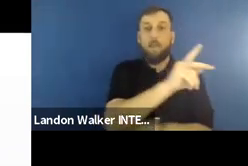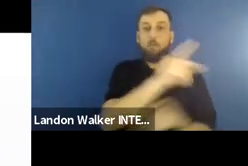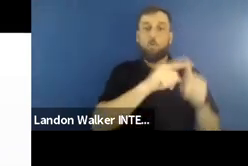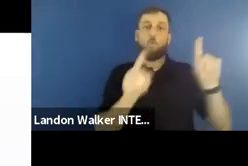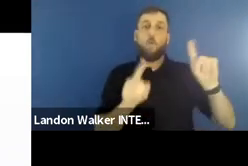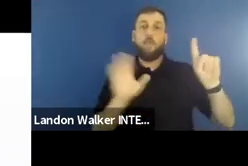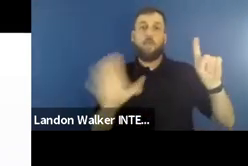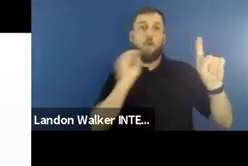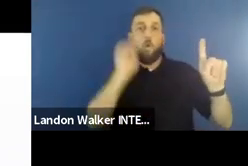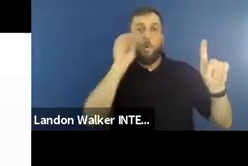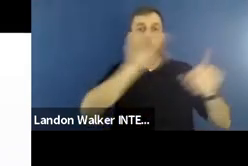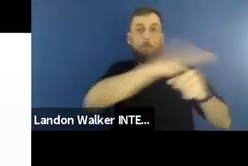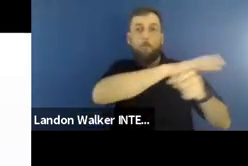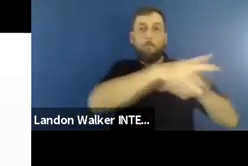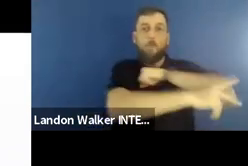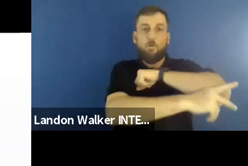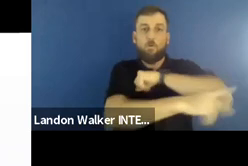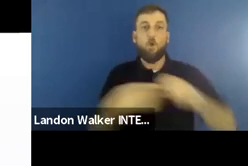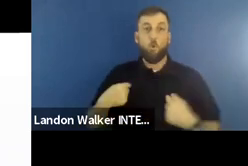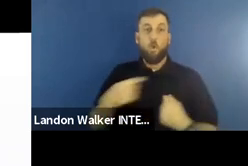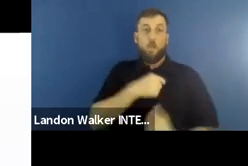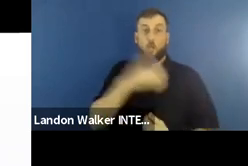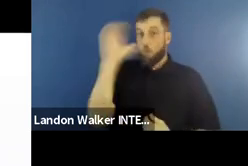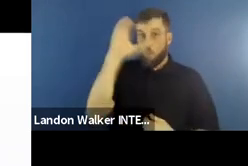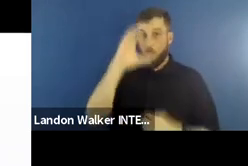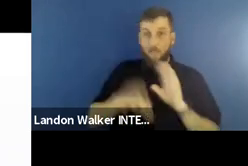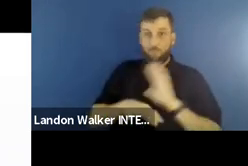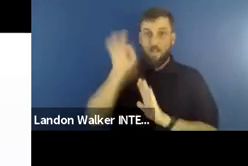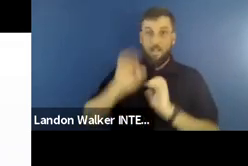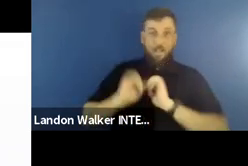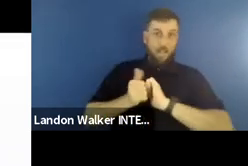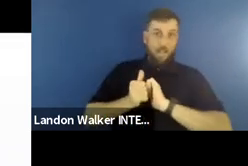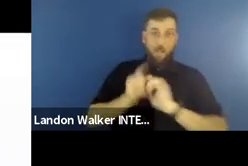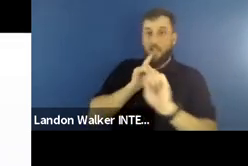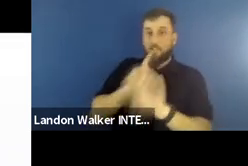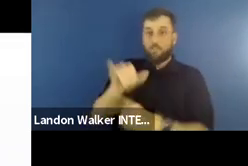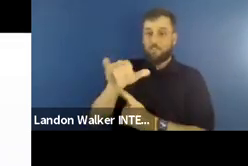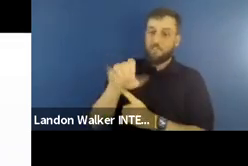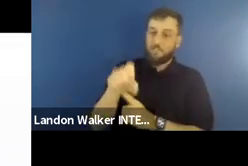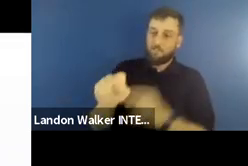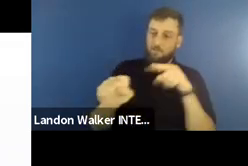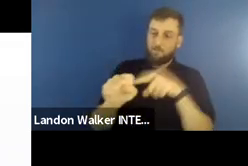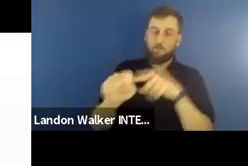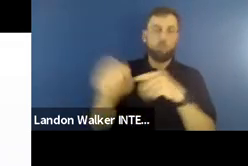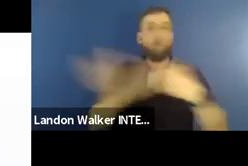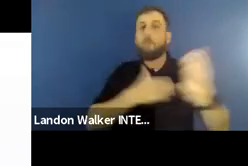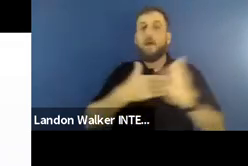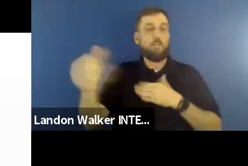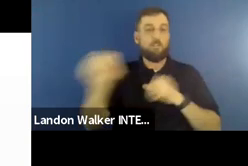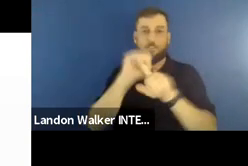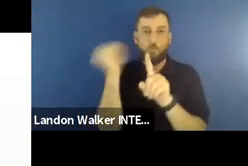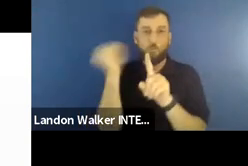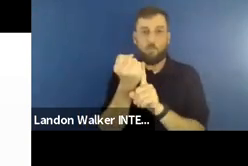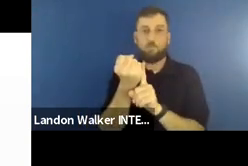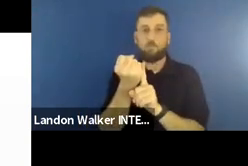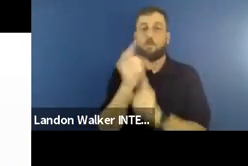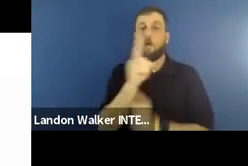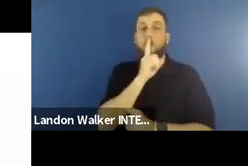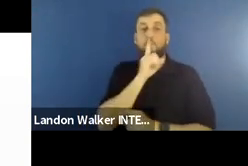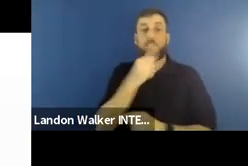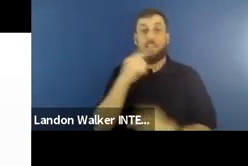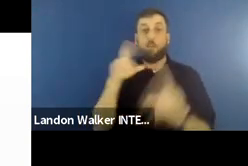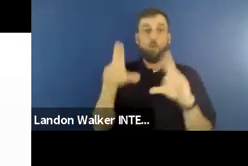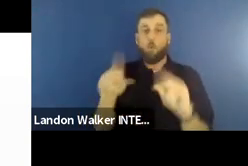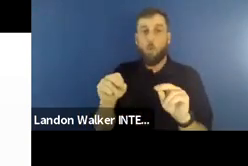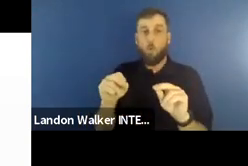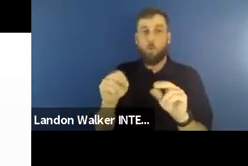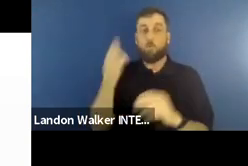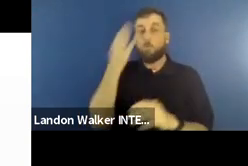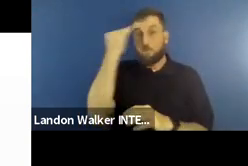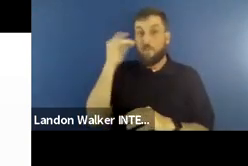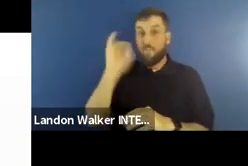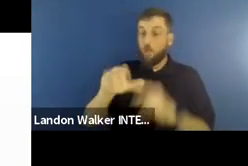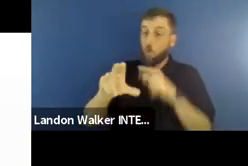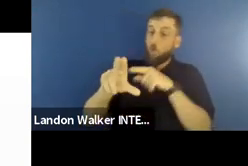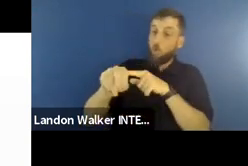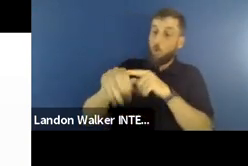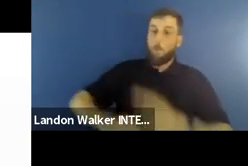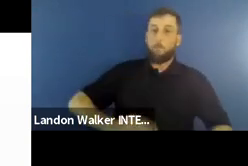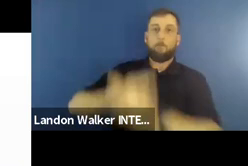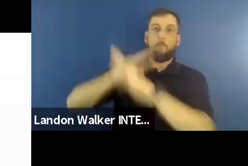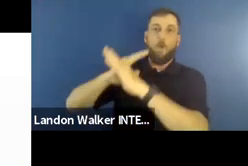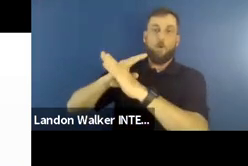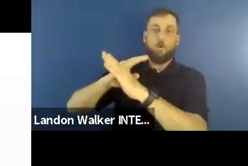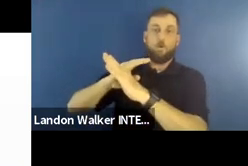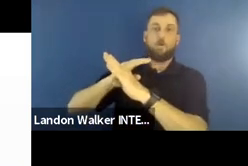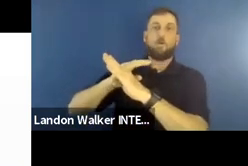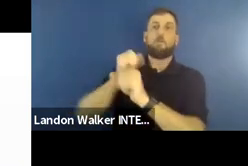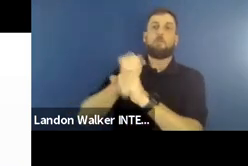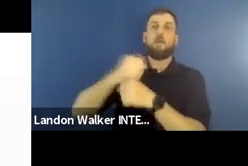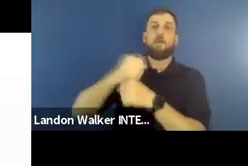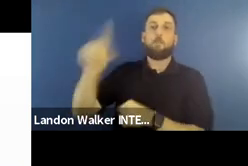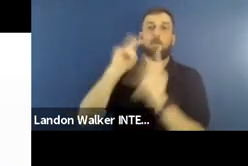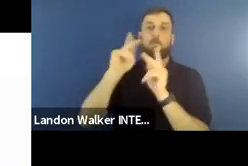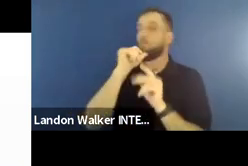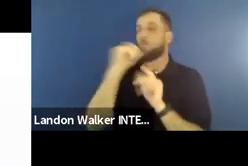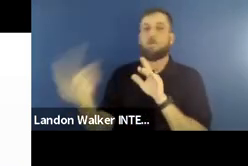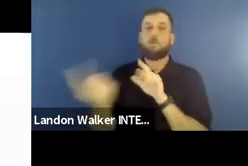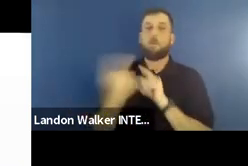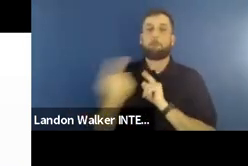We always find ways to say yes, so no matter what the situation is, we would find a way to say yes we don't want to say no to individuals, because once you start putting barriers in place, people decide not to come to treatment.